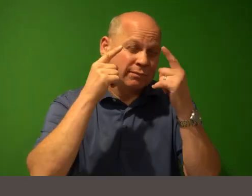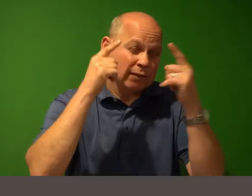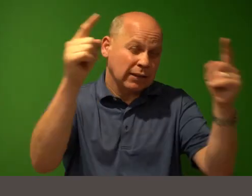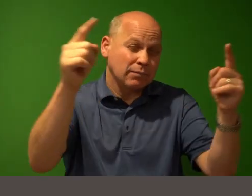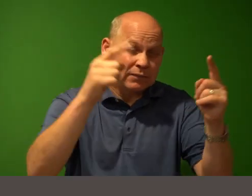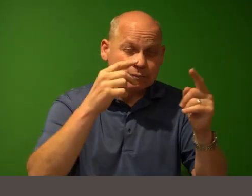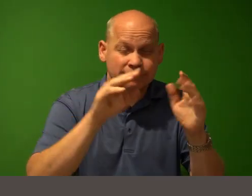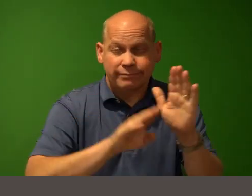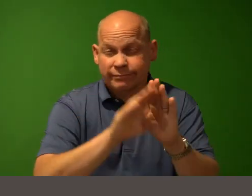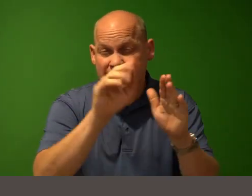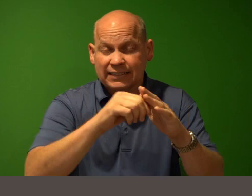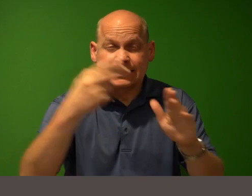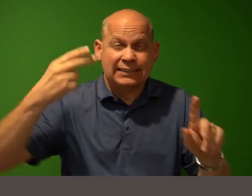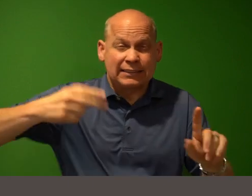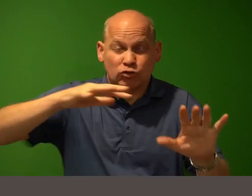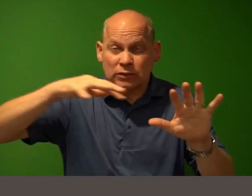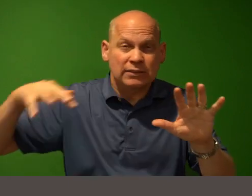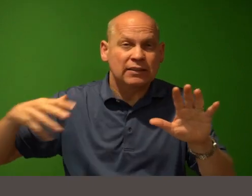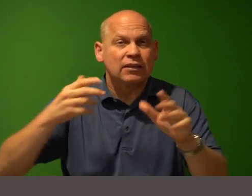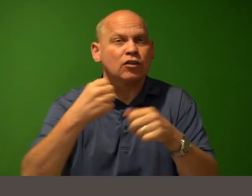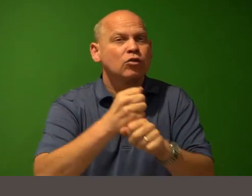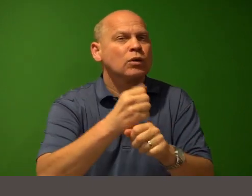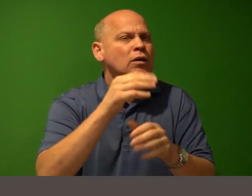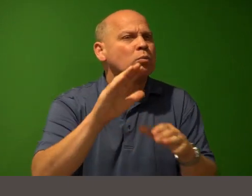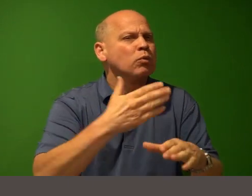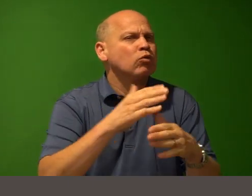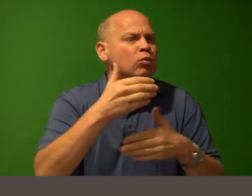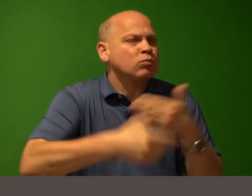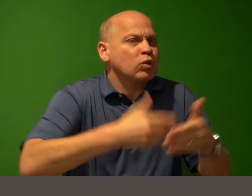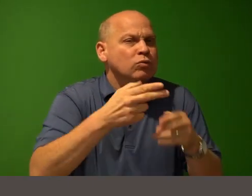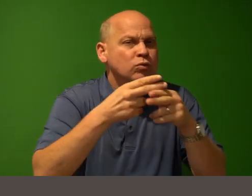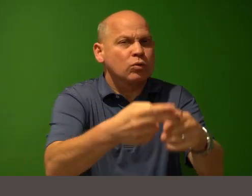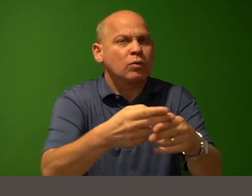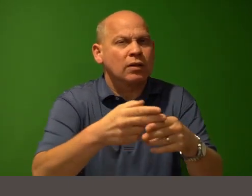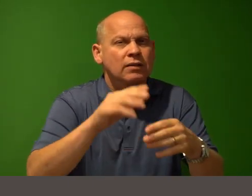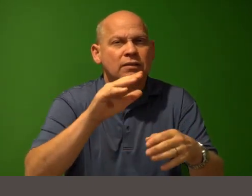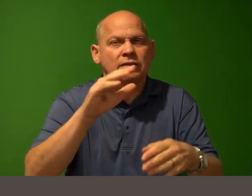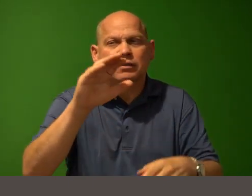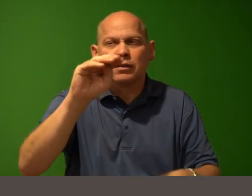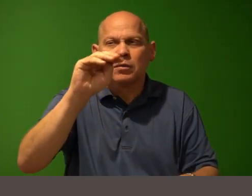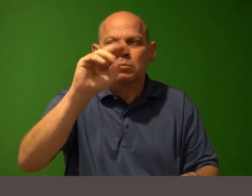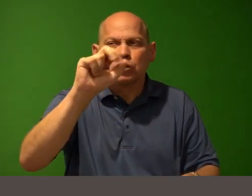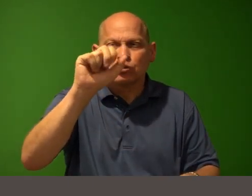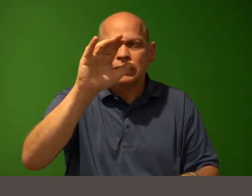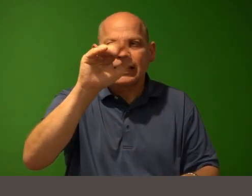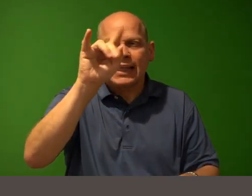created a musical process called Musikalisches Wurfelspiel.